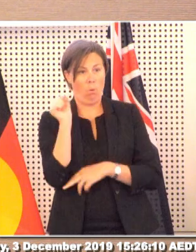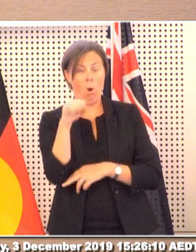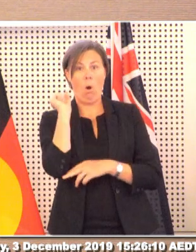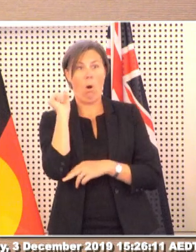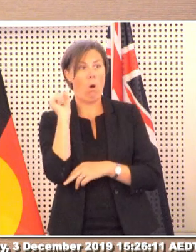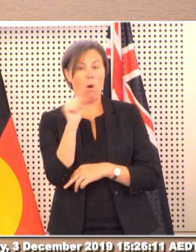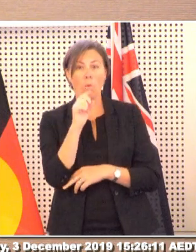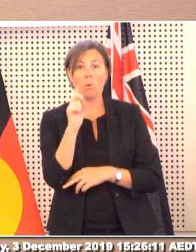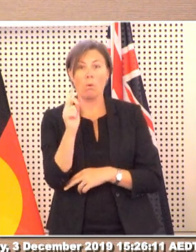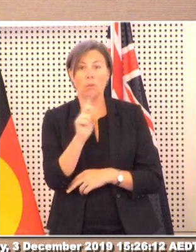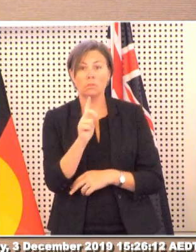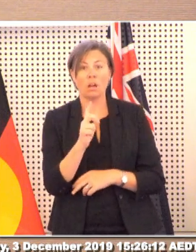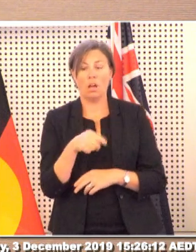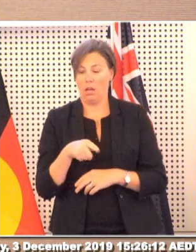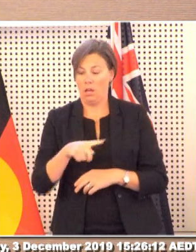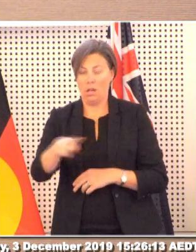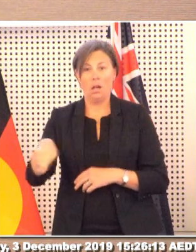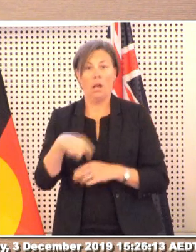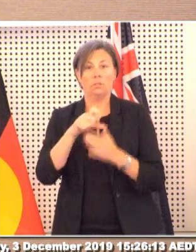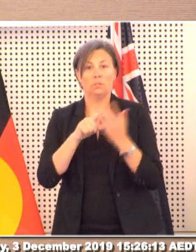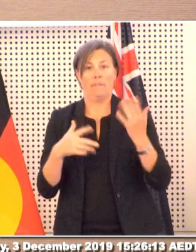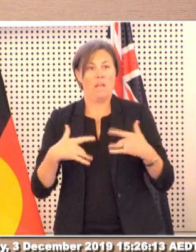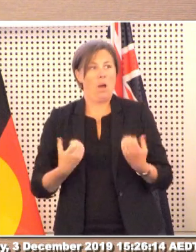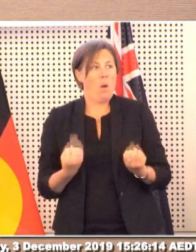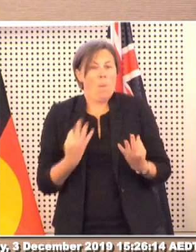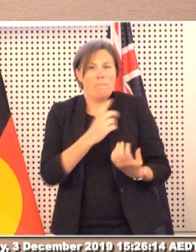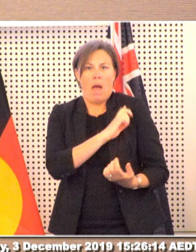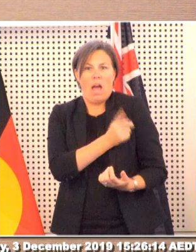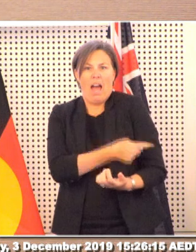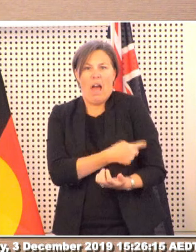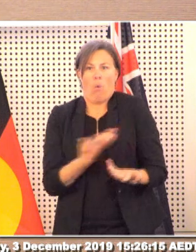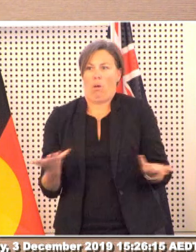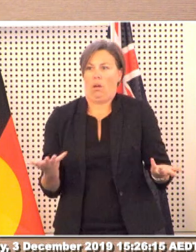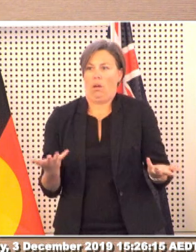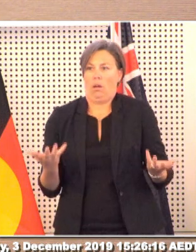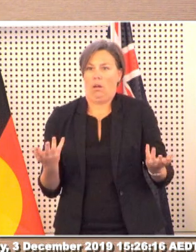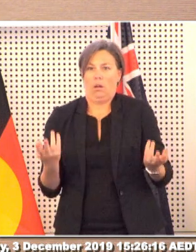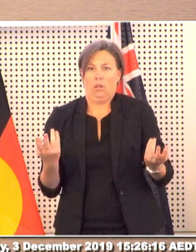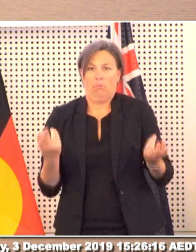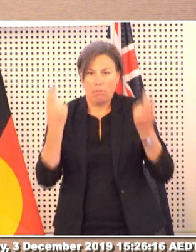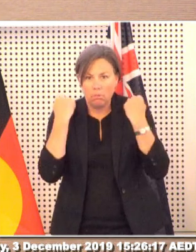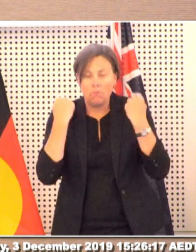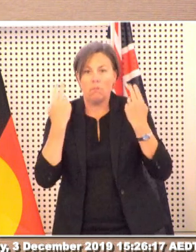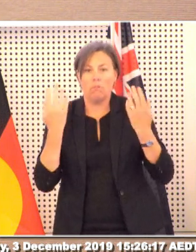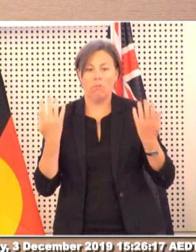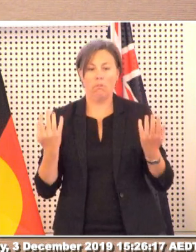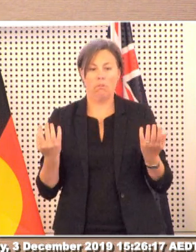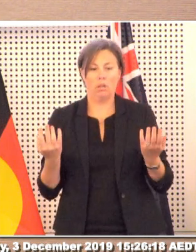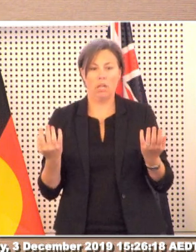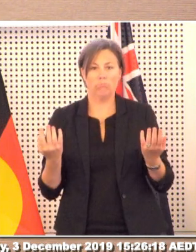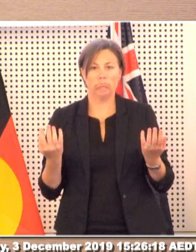disempowerment. People are really disempowered in that environment around the